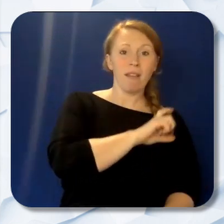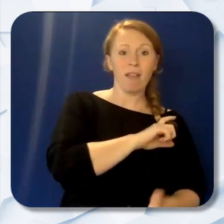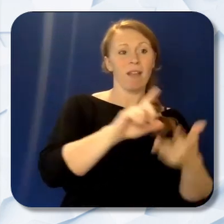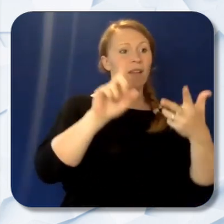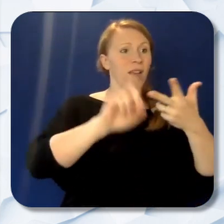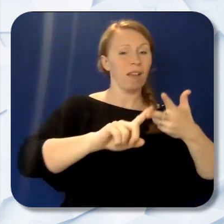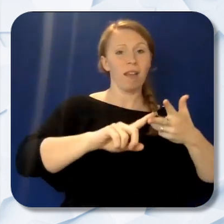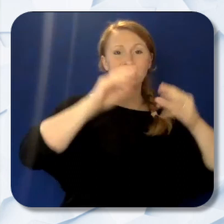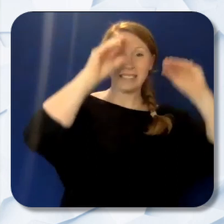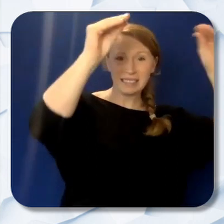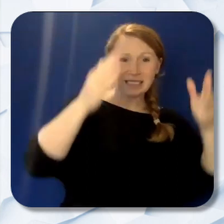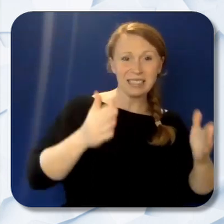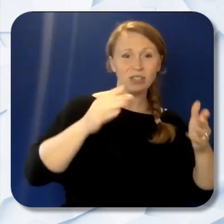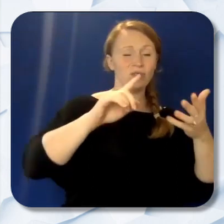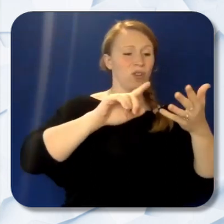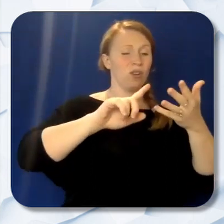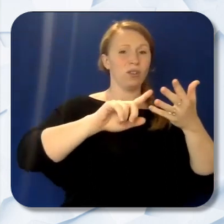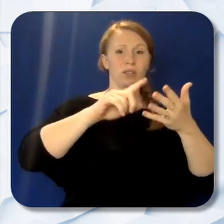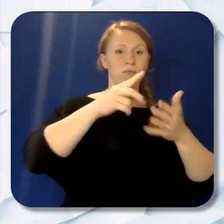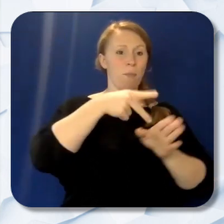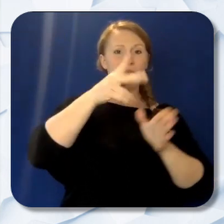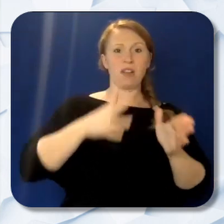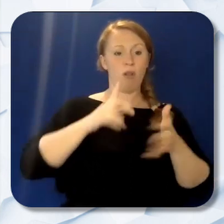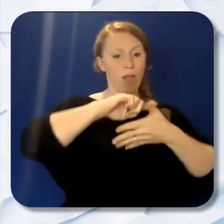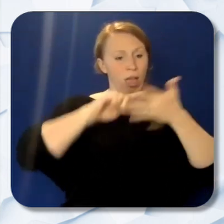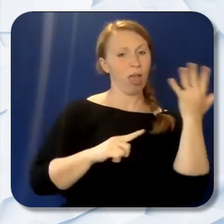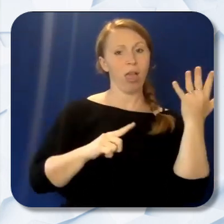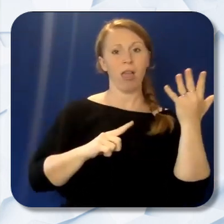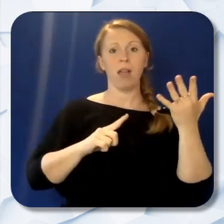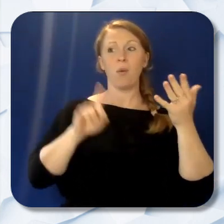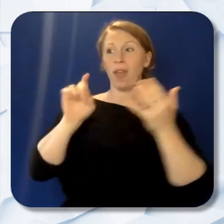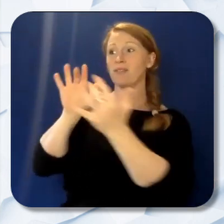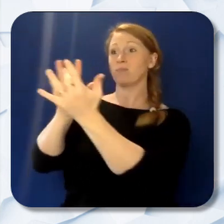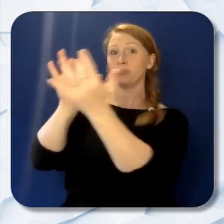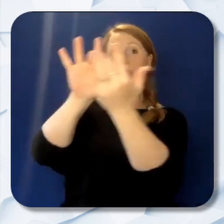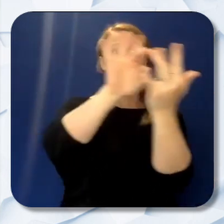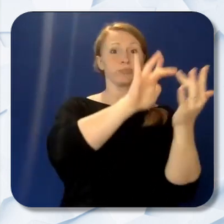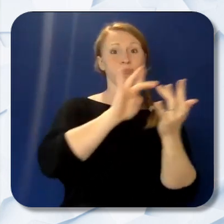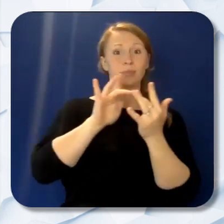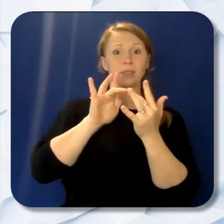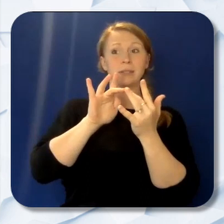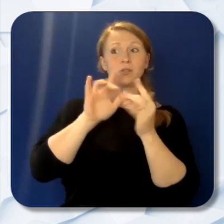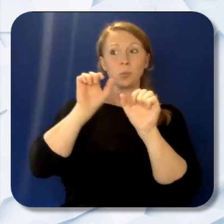and education. We must come across all of these sectors to find ways to help our young people, and